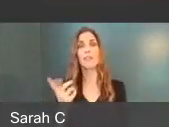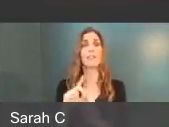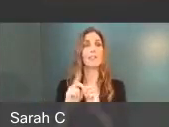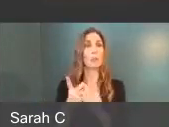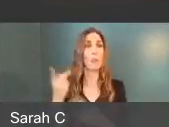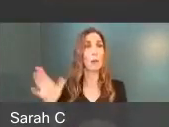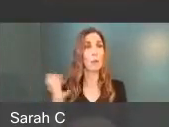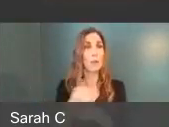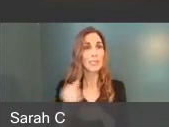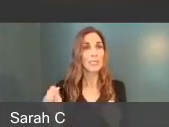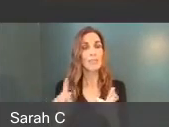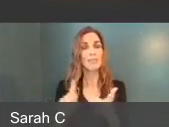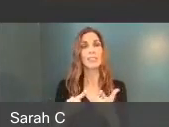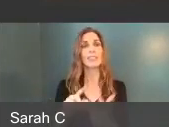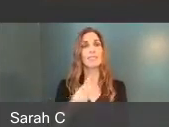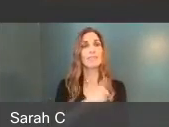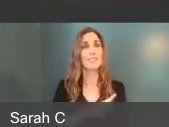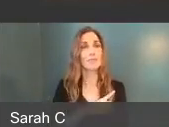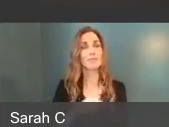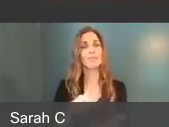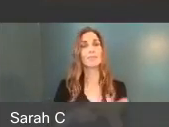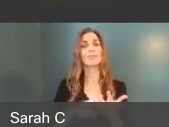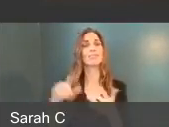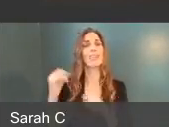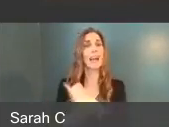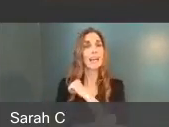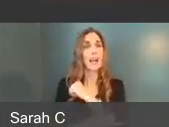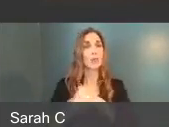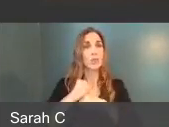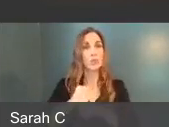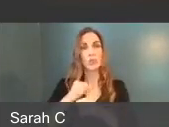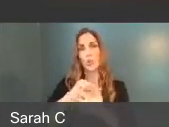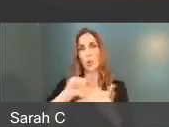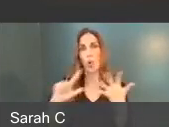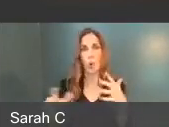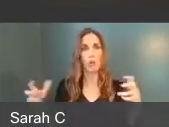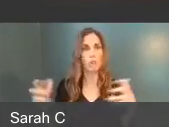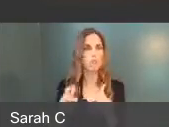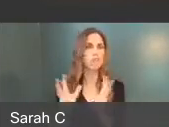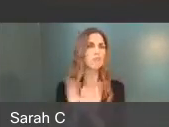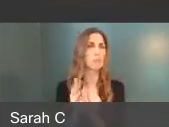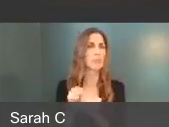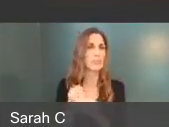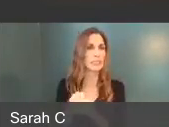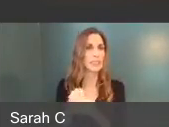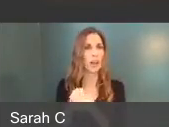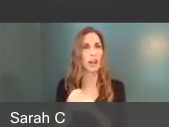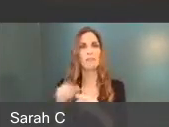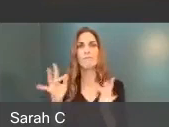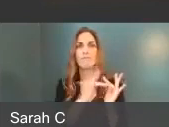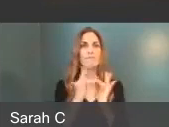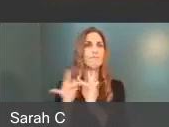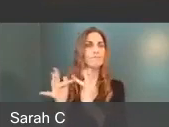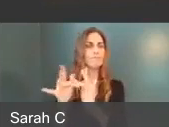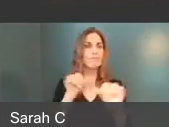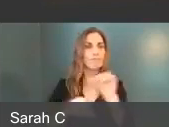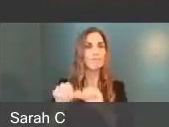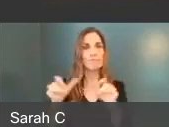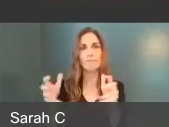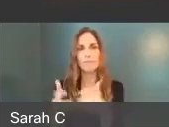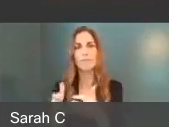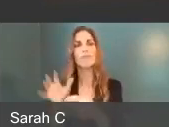County Security, we are all meeting internally and have been in touch with all of our external